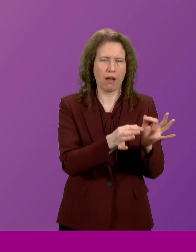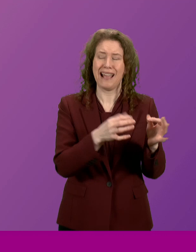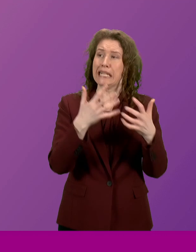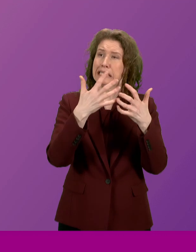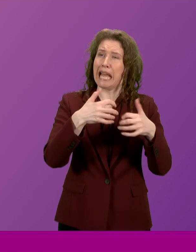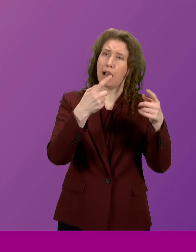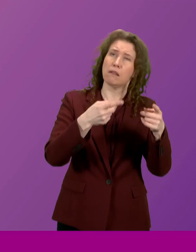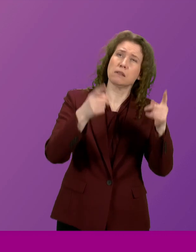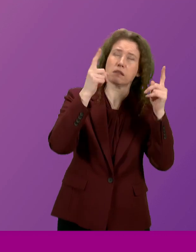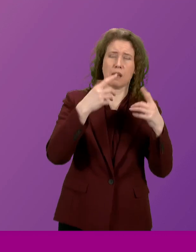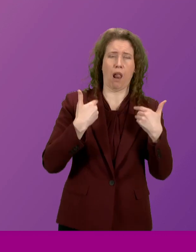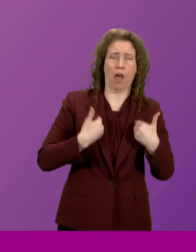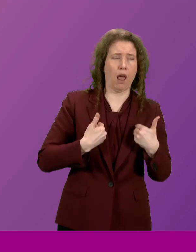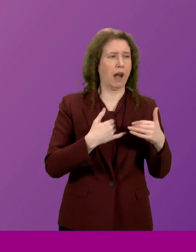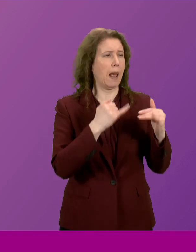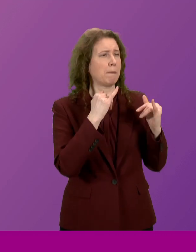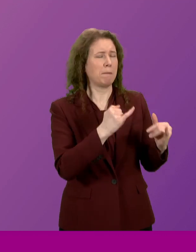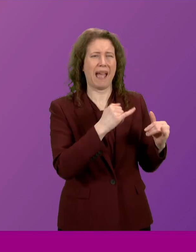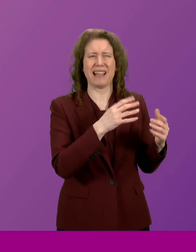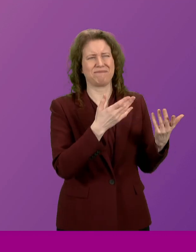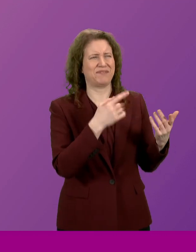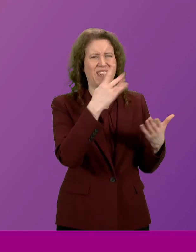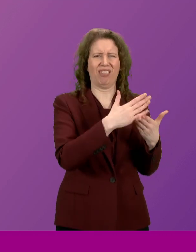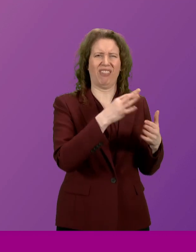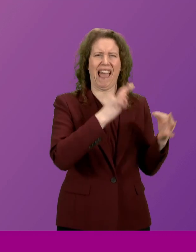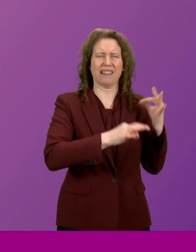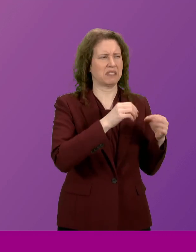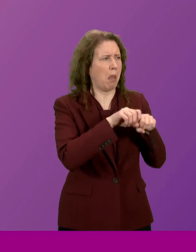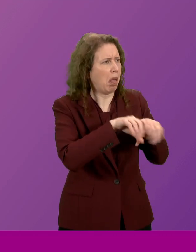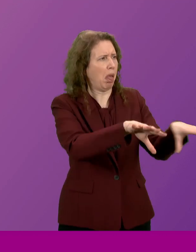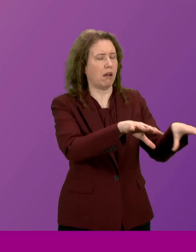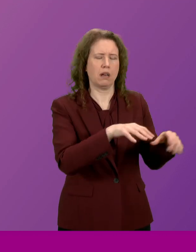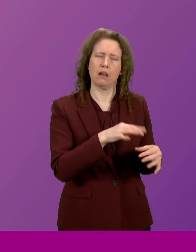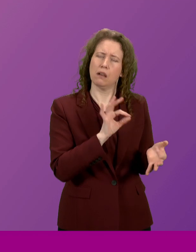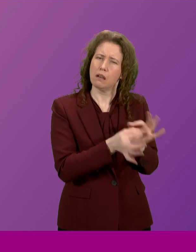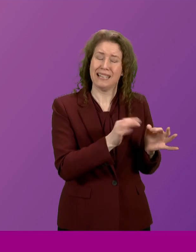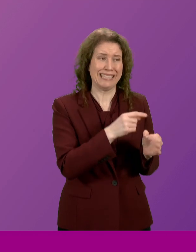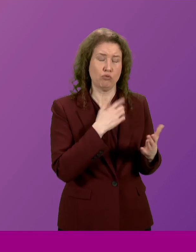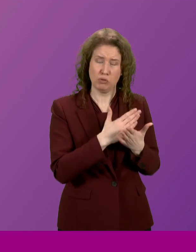actors spread them. Disinformation is playing an increasingly dangerous role in our communities